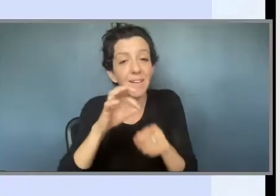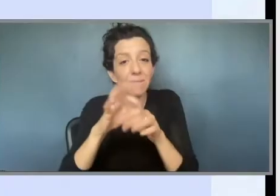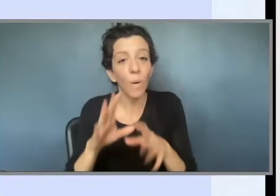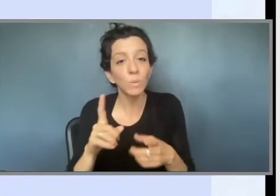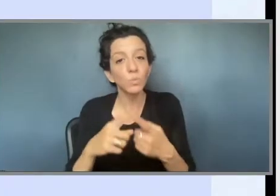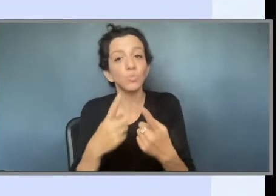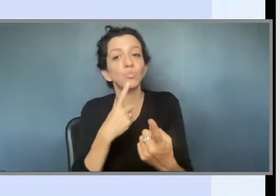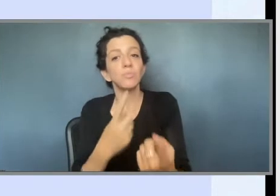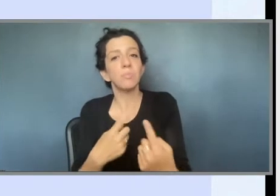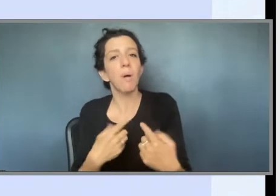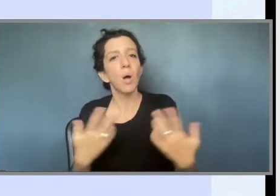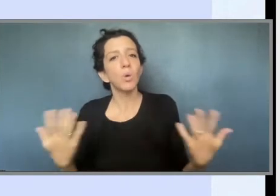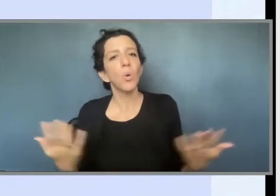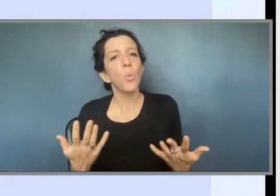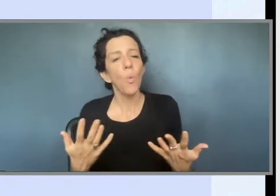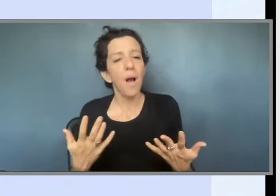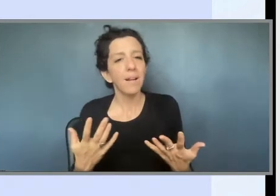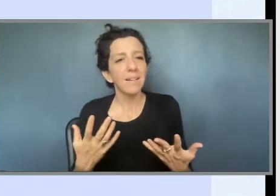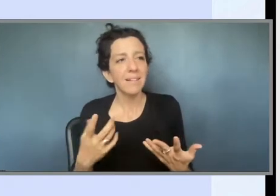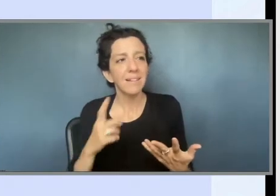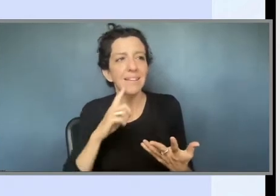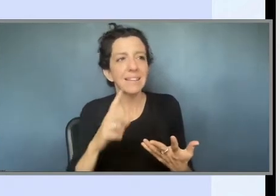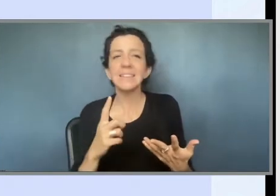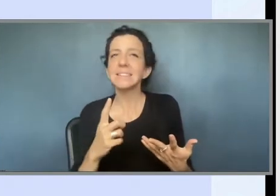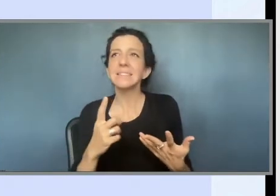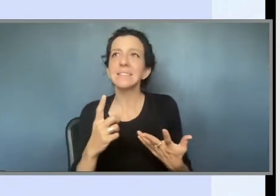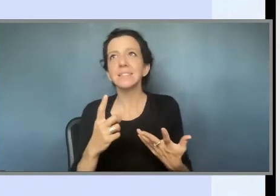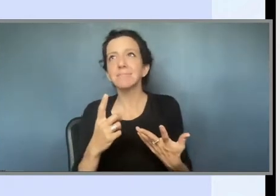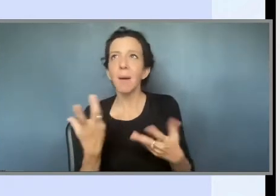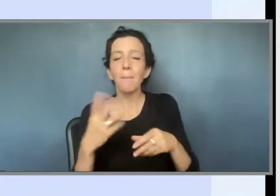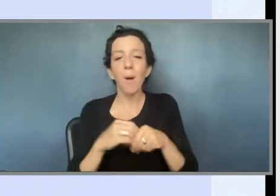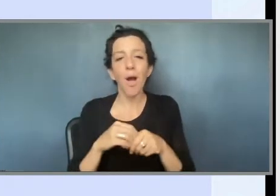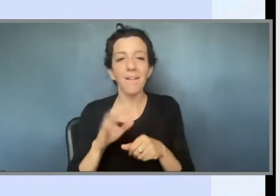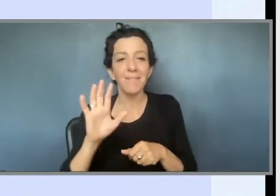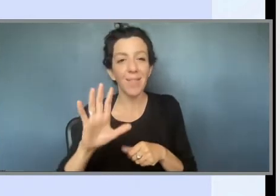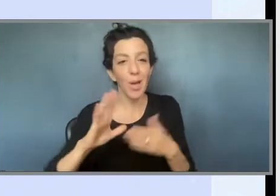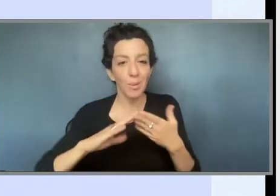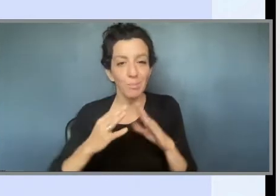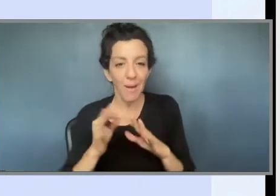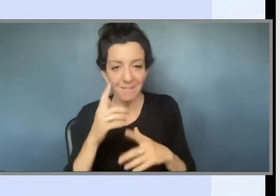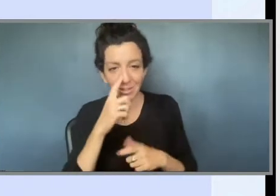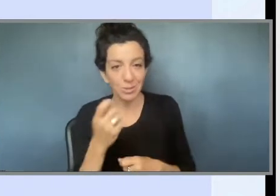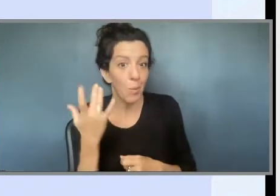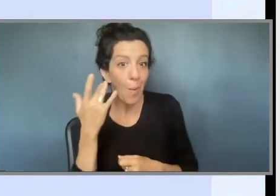Studio: constituents to respond to what makes up their community of interest, so the first question says my community is.